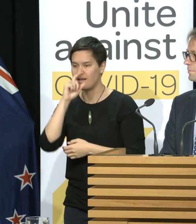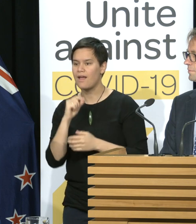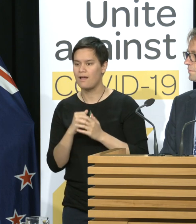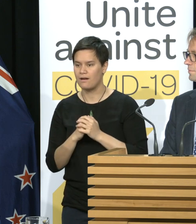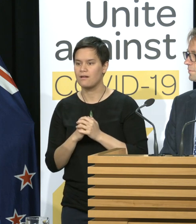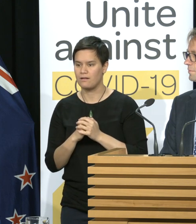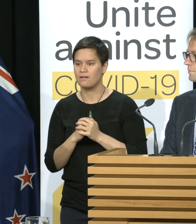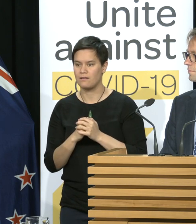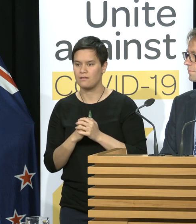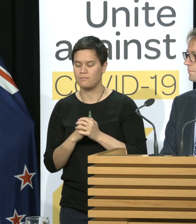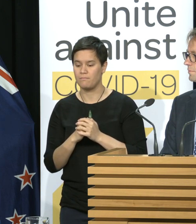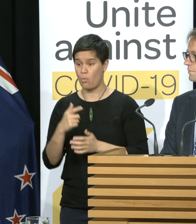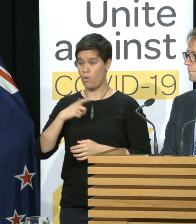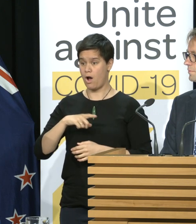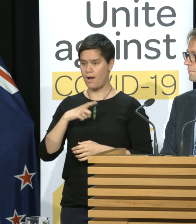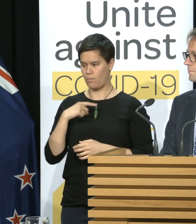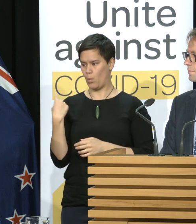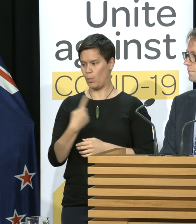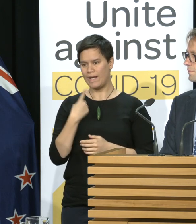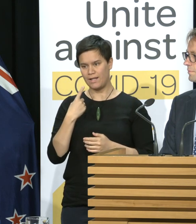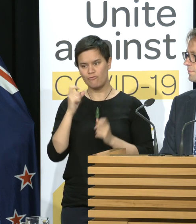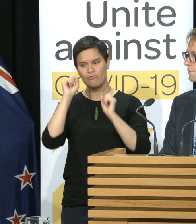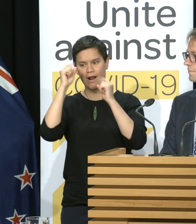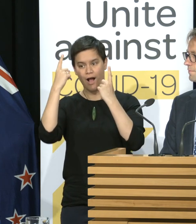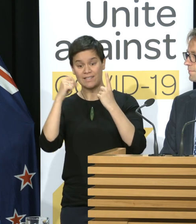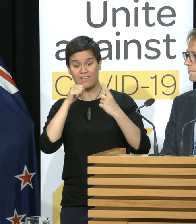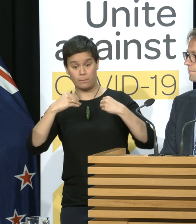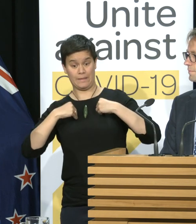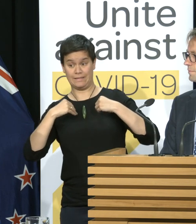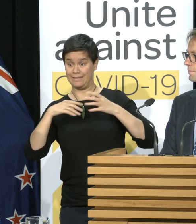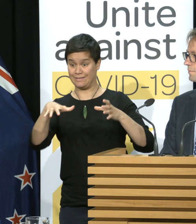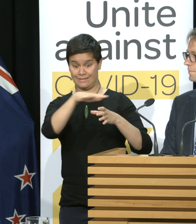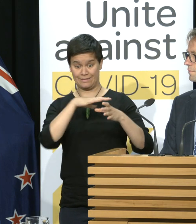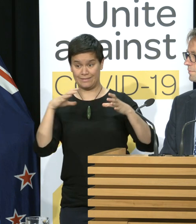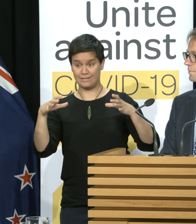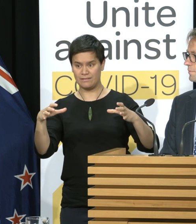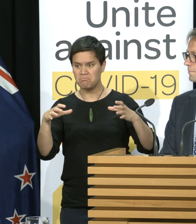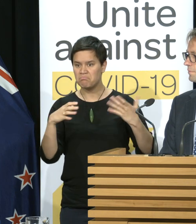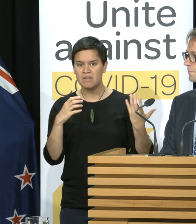that if a business ended up with several staff having to be tested and having to isolate,